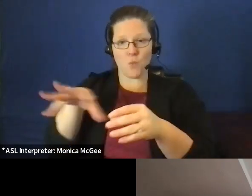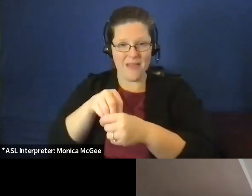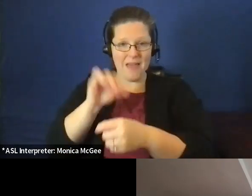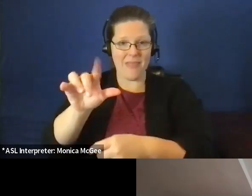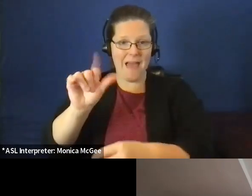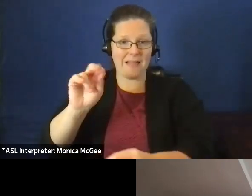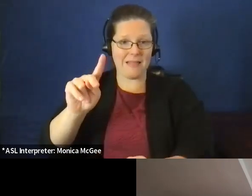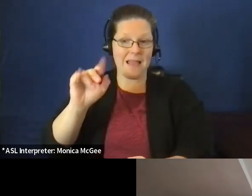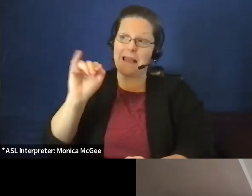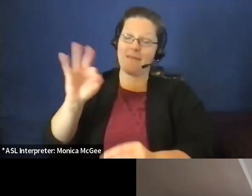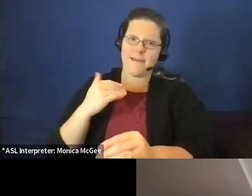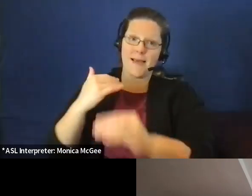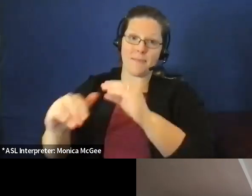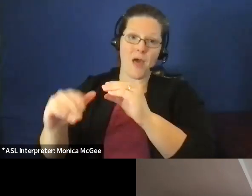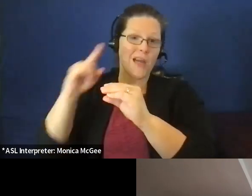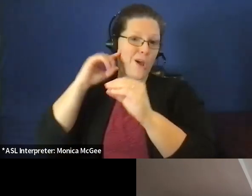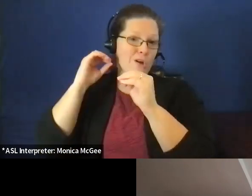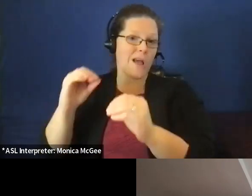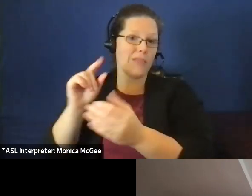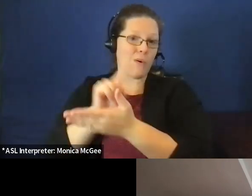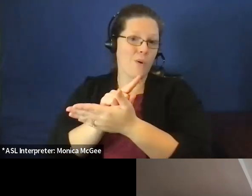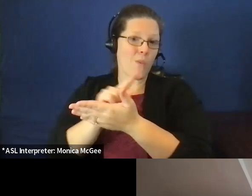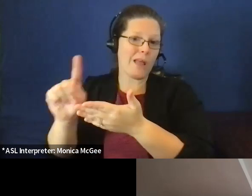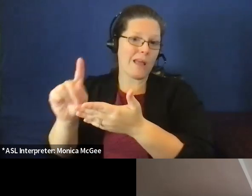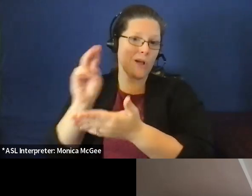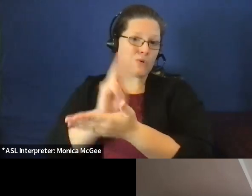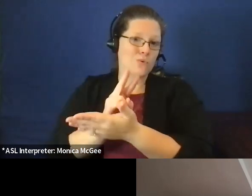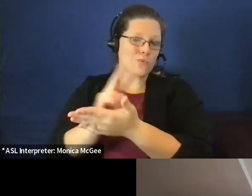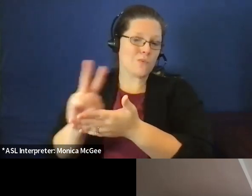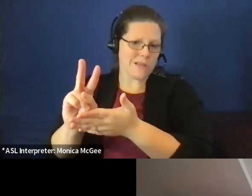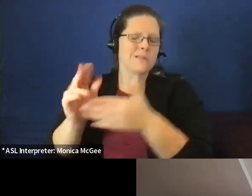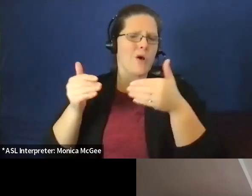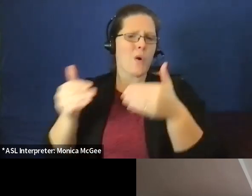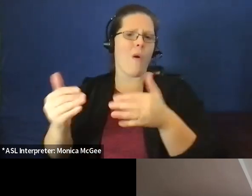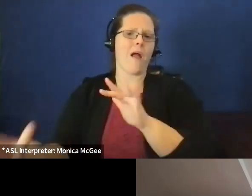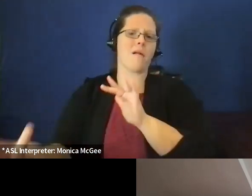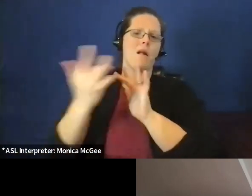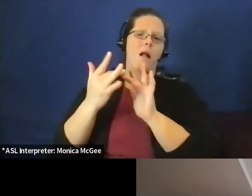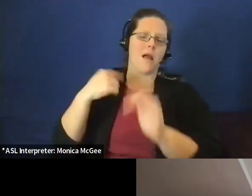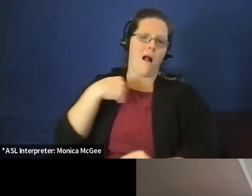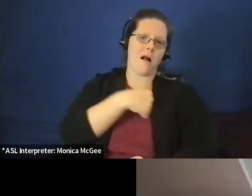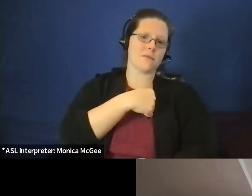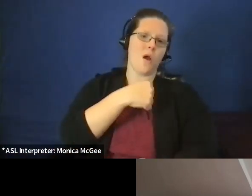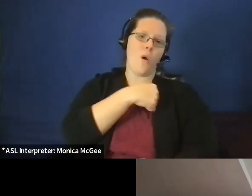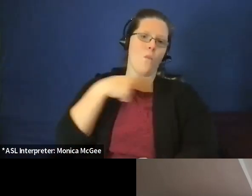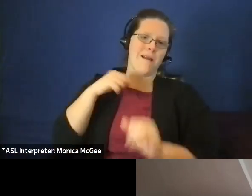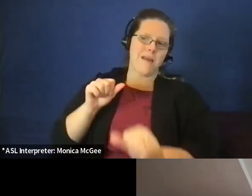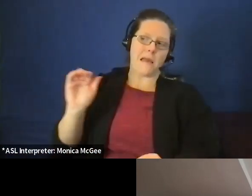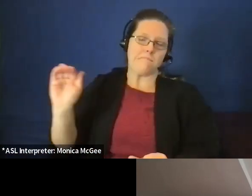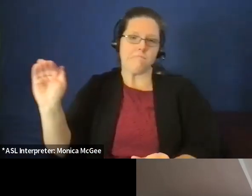chat. We've mentioned RDIS, or regional disability integration specialist. There are one in every